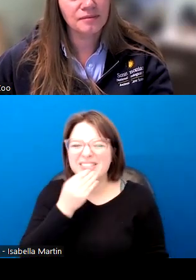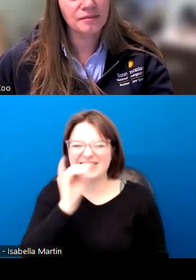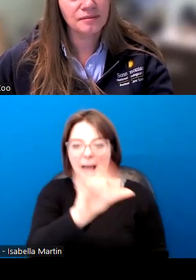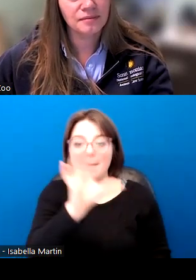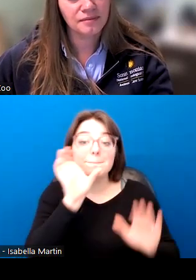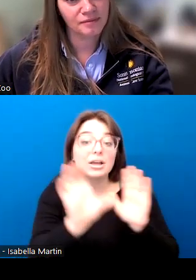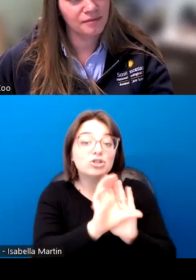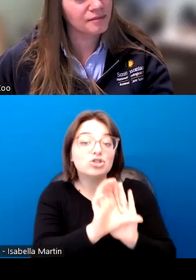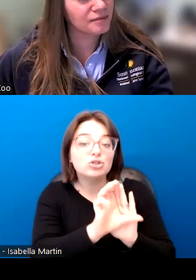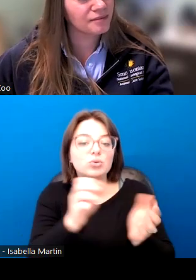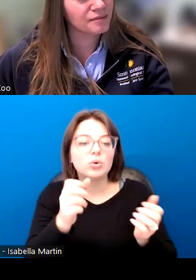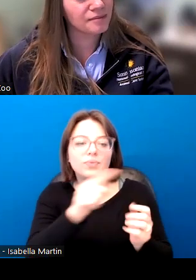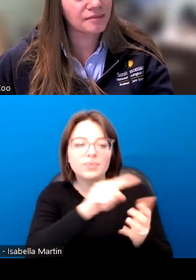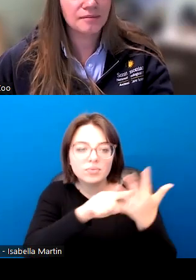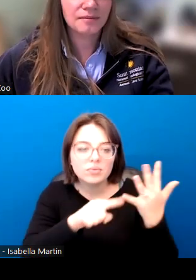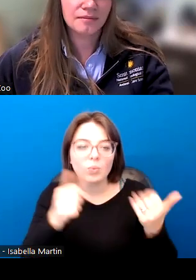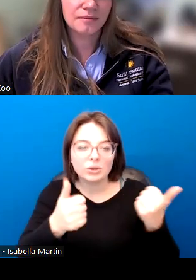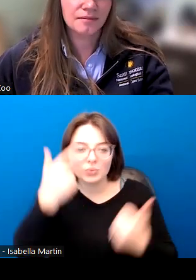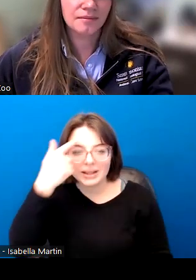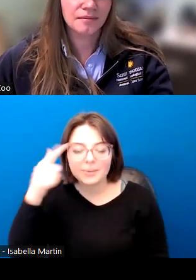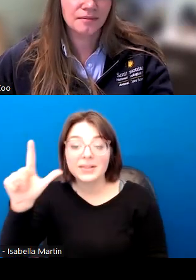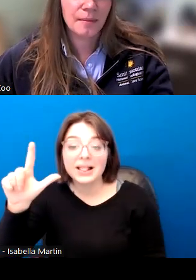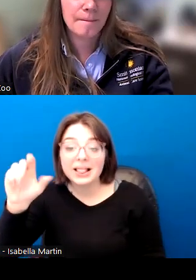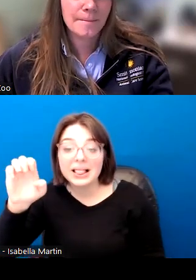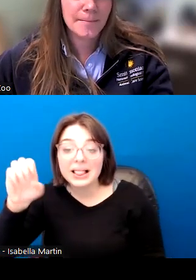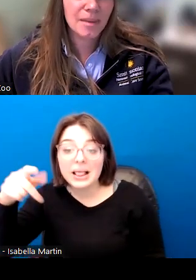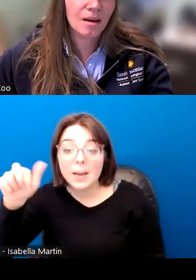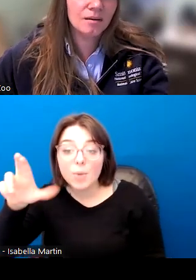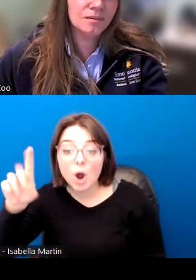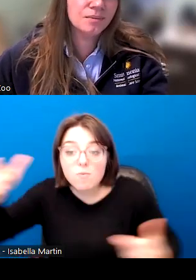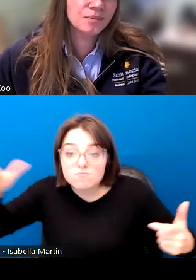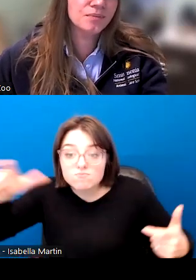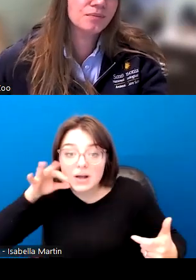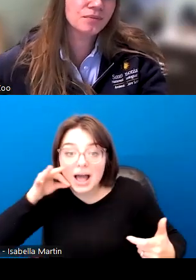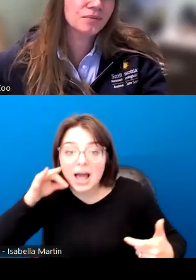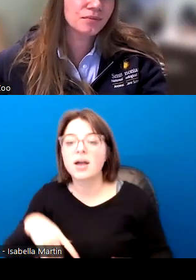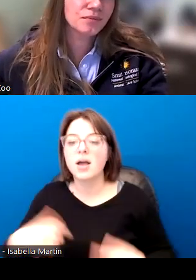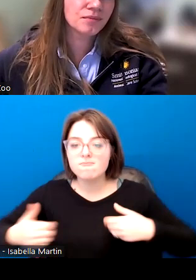snake, or a fox. I'll give you some time on that one and let's take a look and think I'm seeing